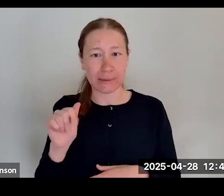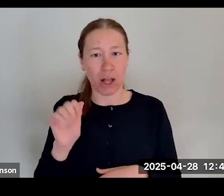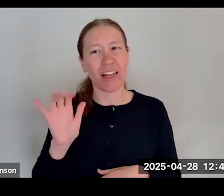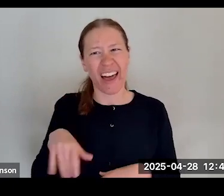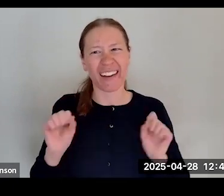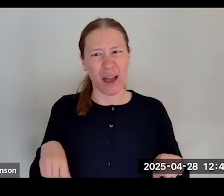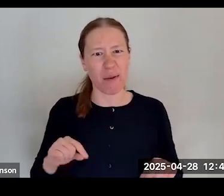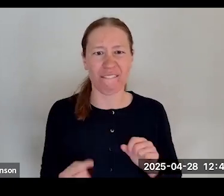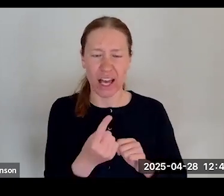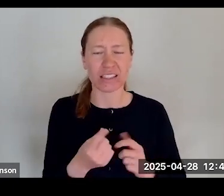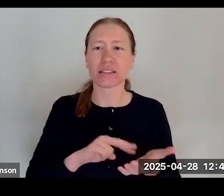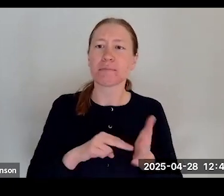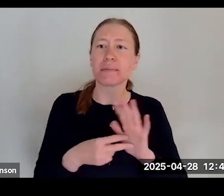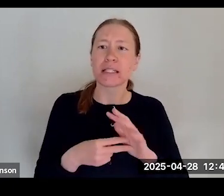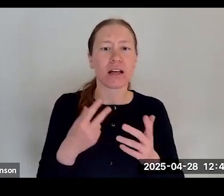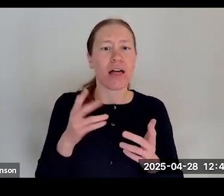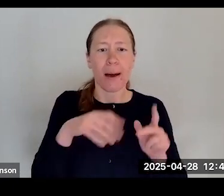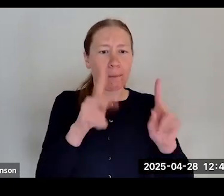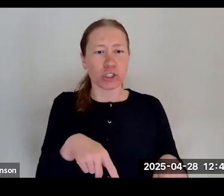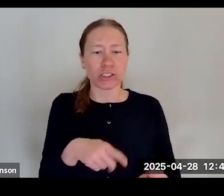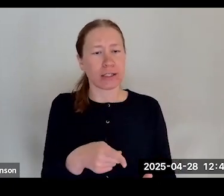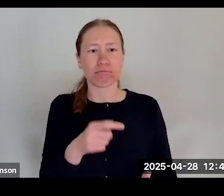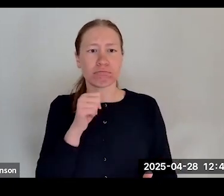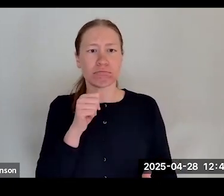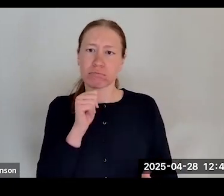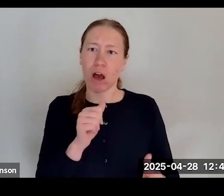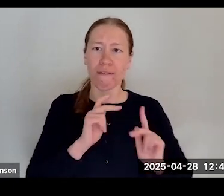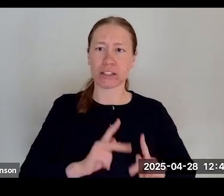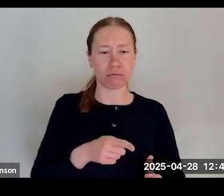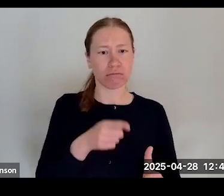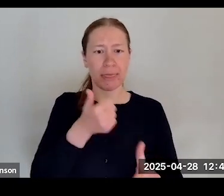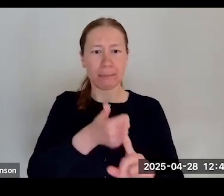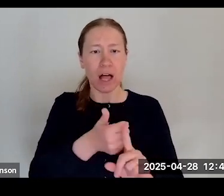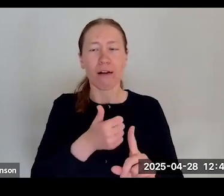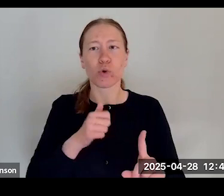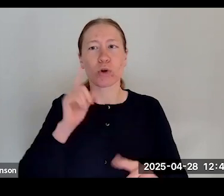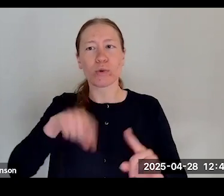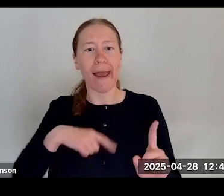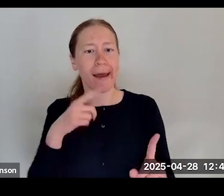It suggests that the person is not visible or you can't discern that the person has a disability, which is not always true.